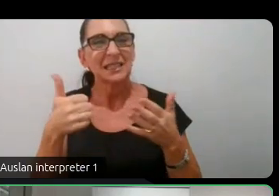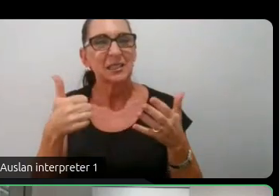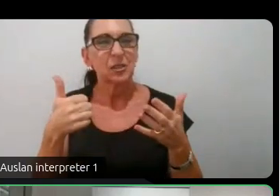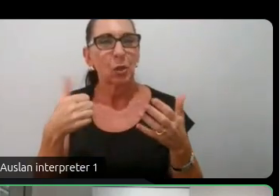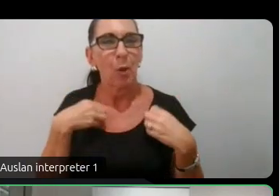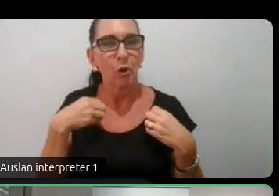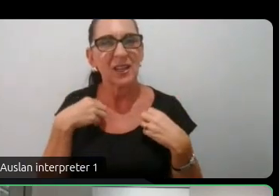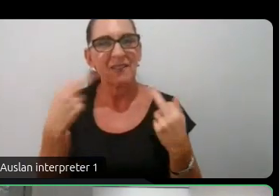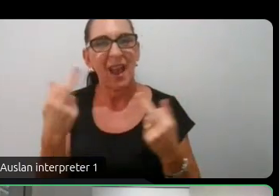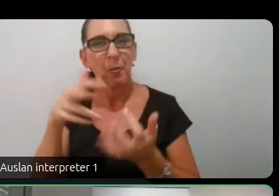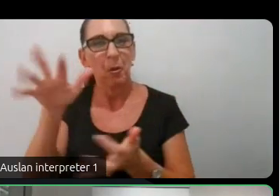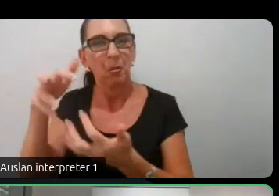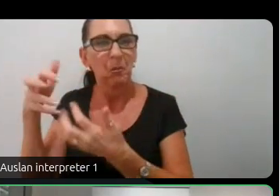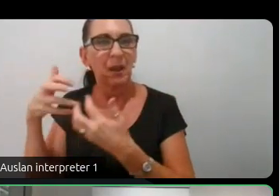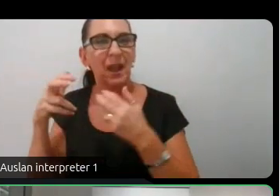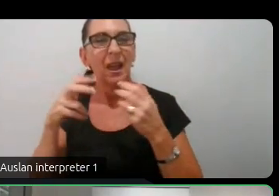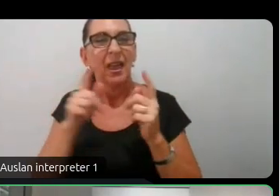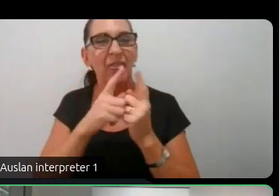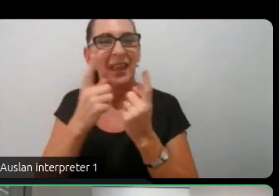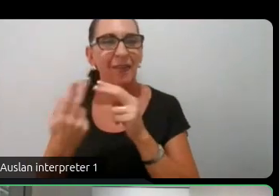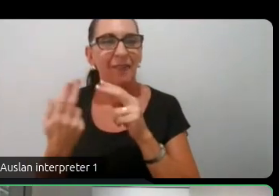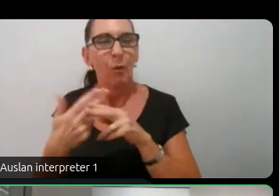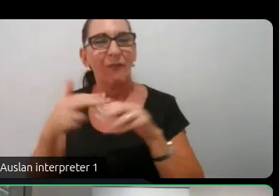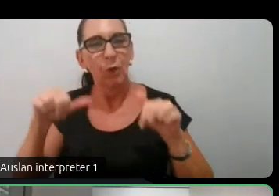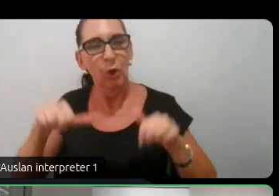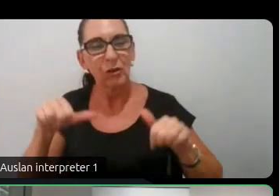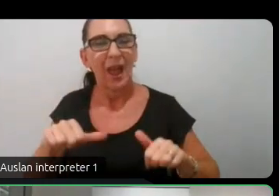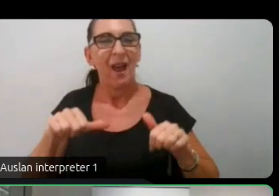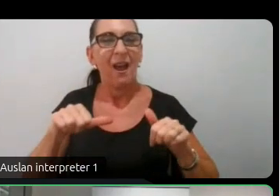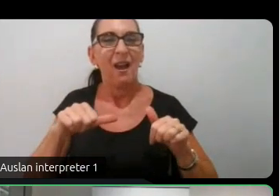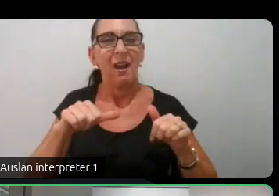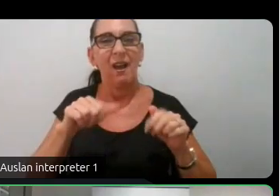furniture. So if it hasn't been modified to meet that person's need or it's not an assist